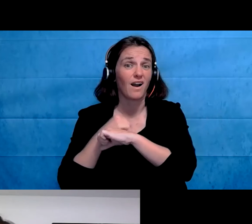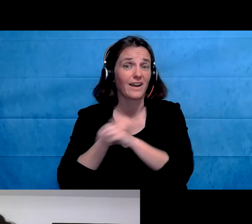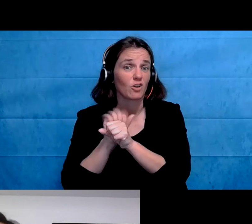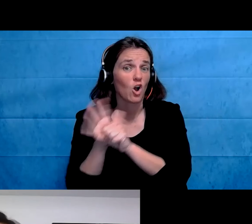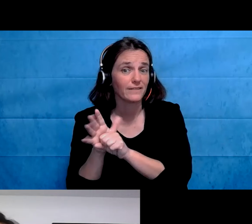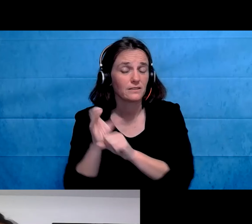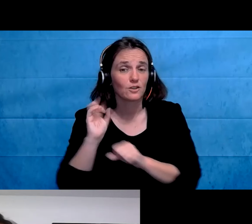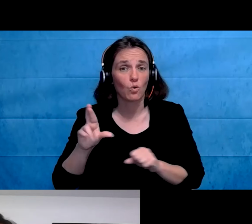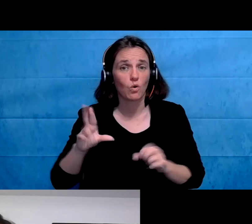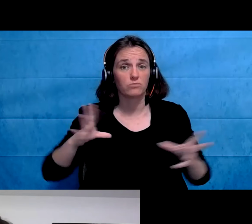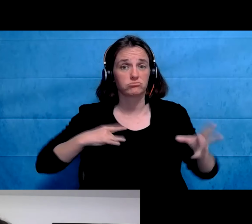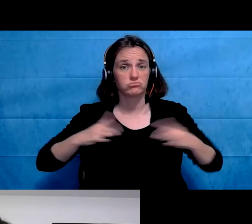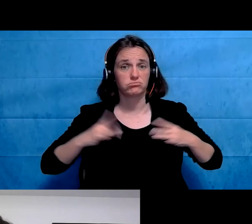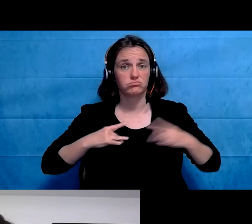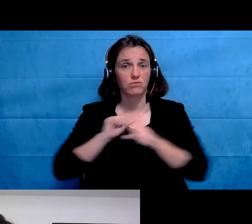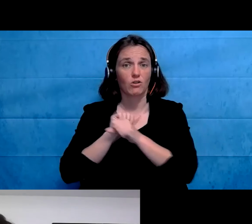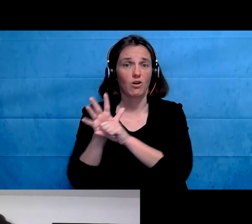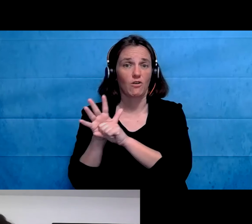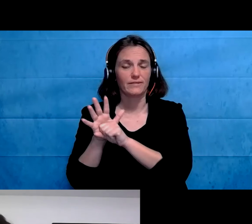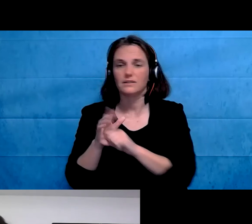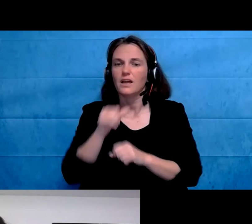like they don't have the opportunity to move on.